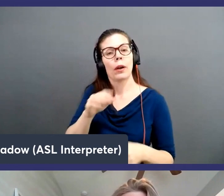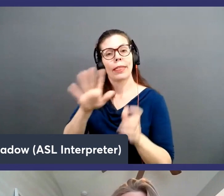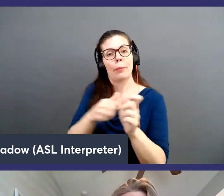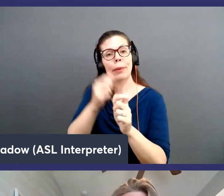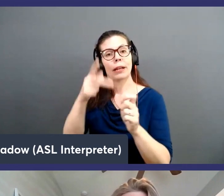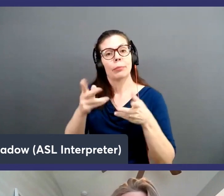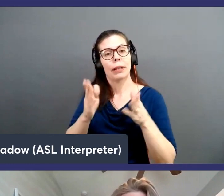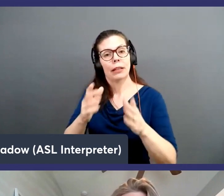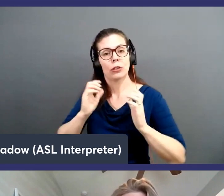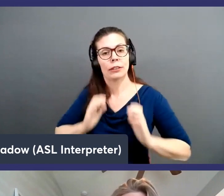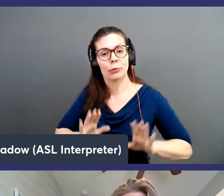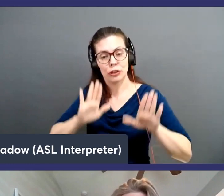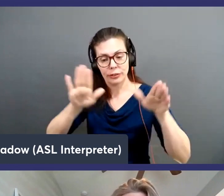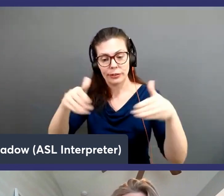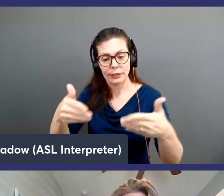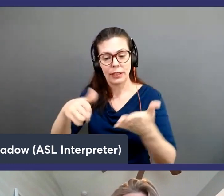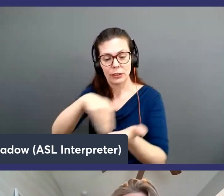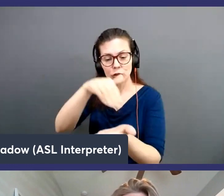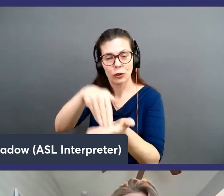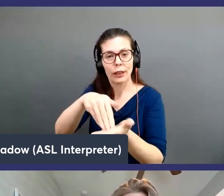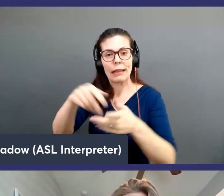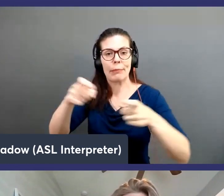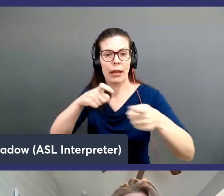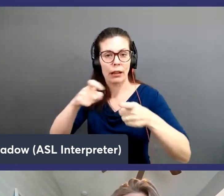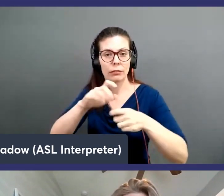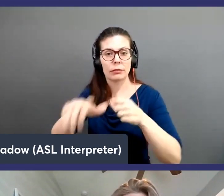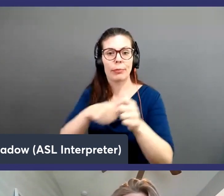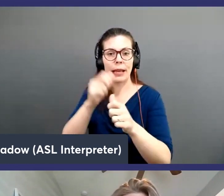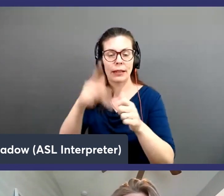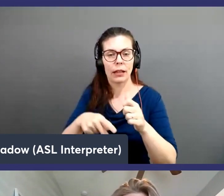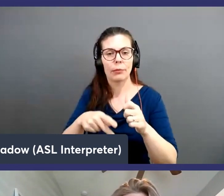to centrally manage backup and restore of 11 different services.